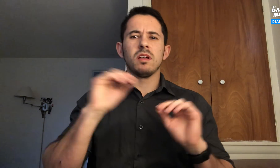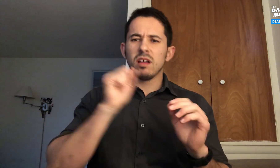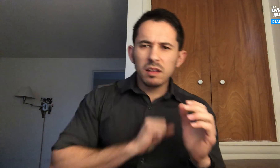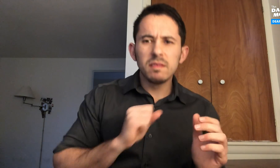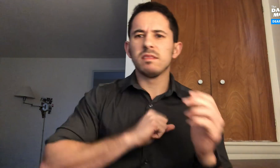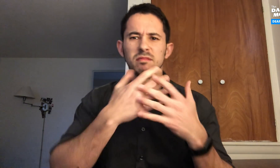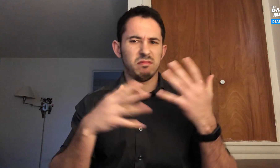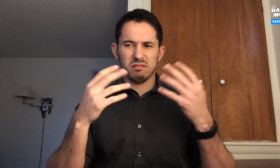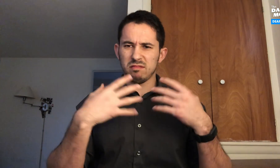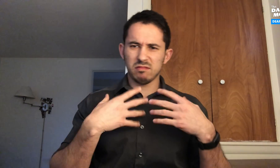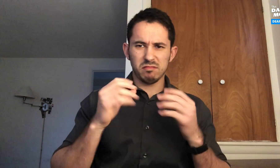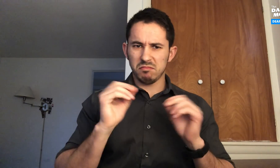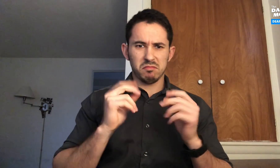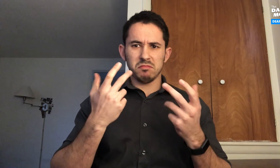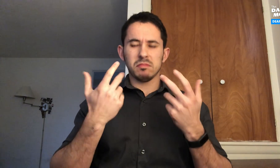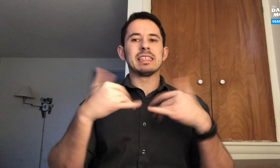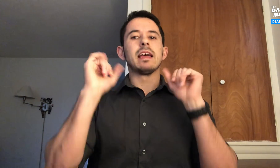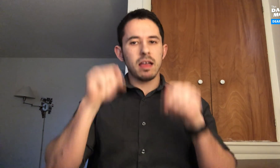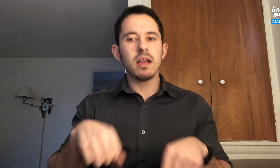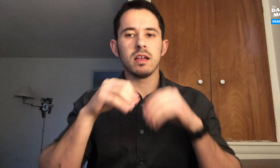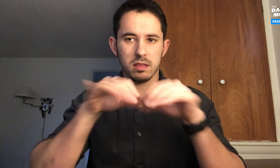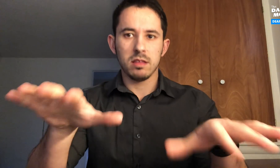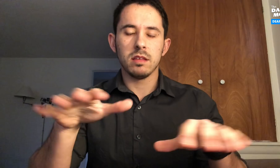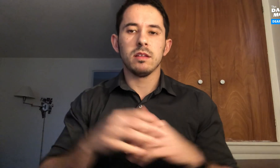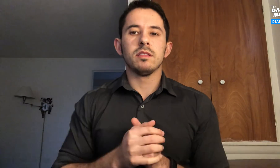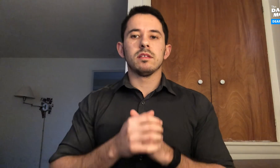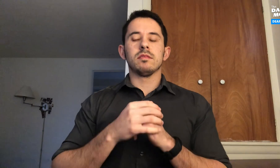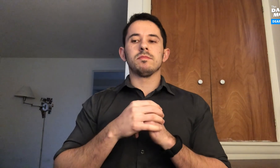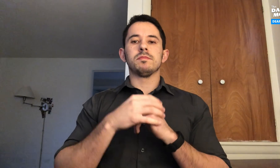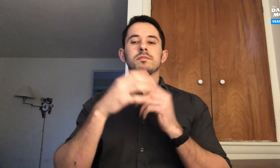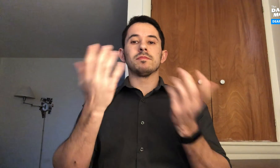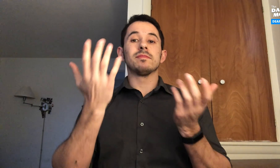coughing or other symptoms still can spread the virus to others.